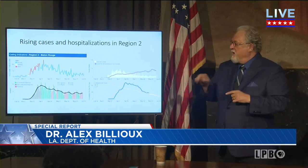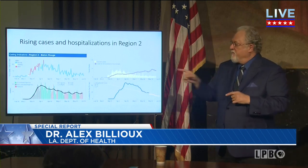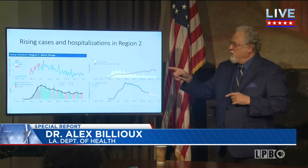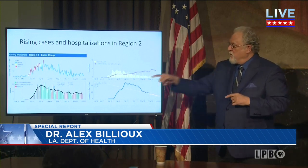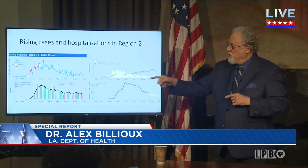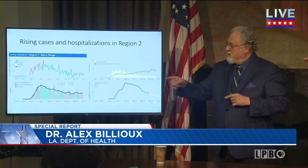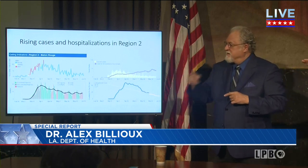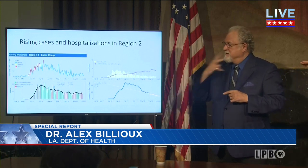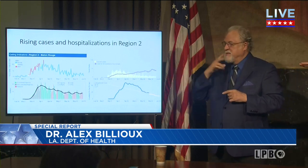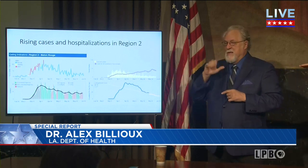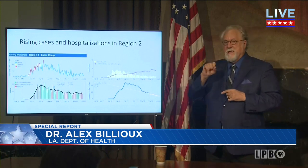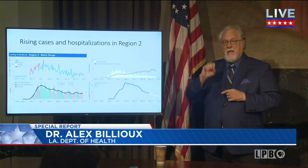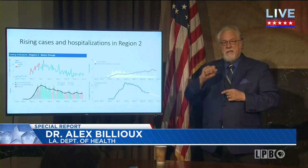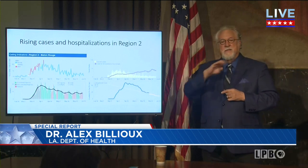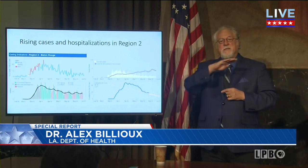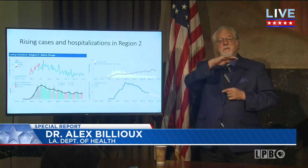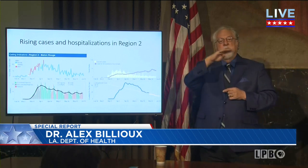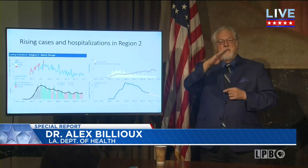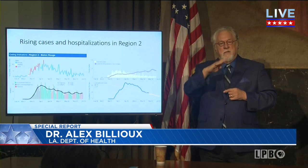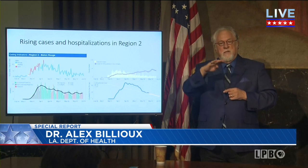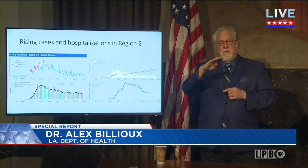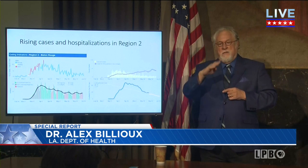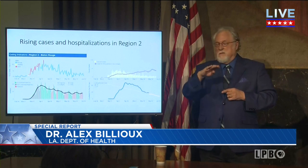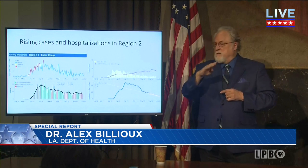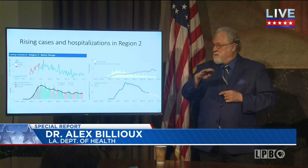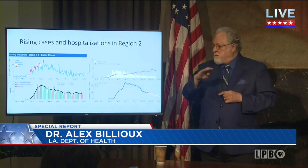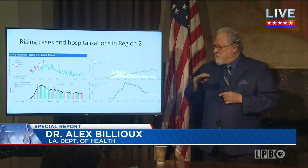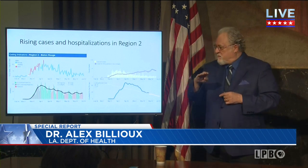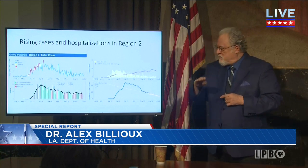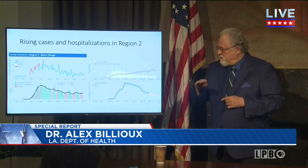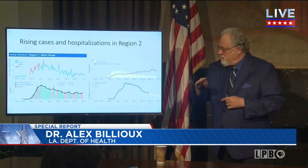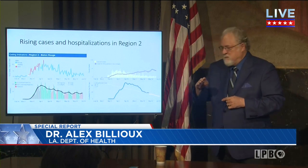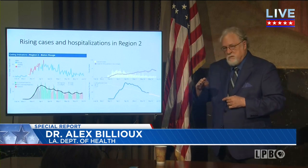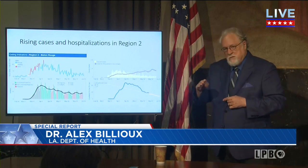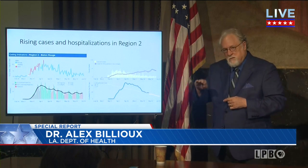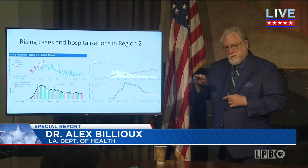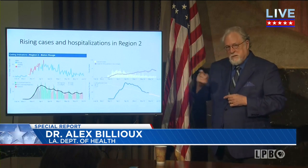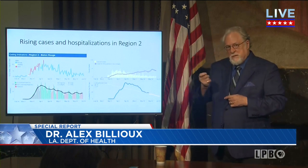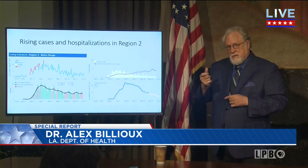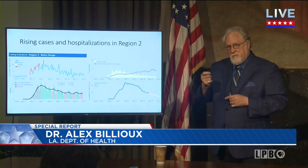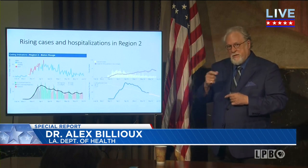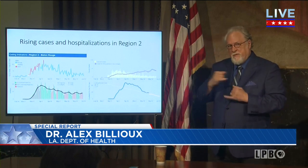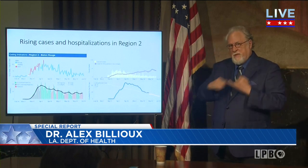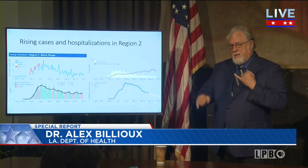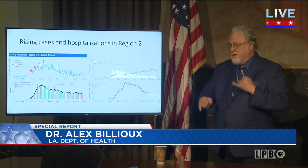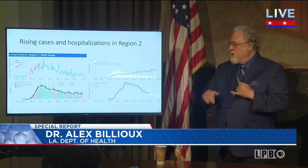VISITS IN GENERAL THAN REGION 1. COMING DOWN. WHEN WE LOOK AT THE CASES WE SEE THAT THE CASES BY AND LARGE ARE